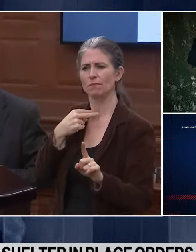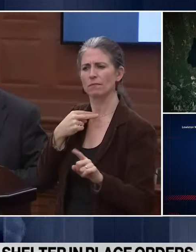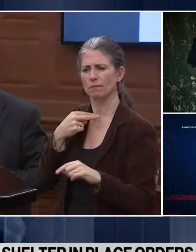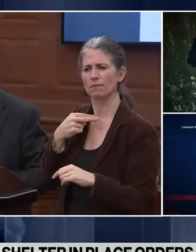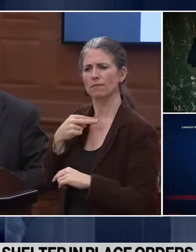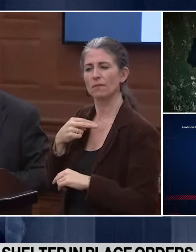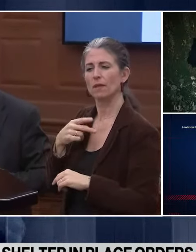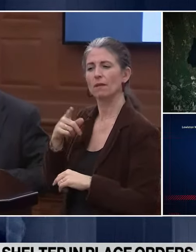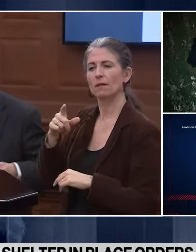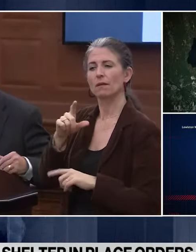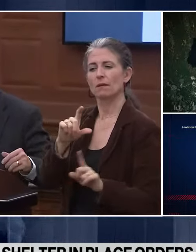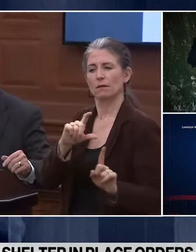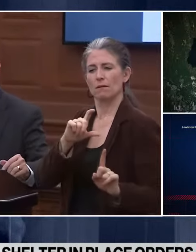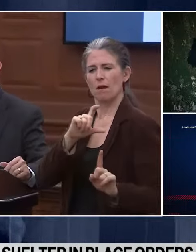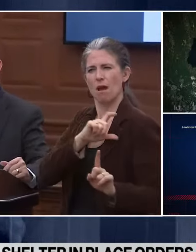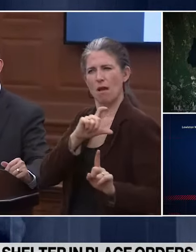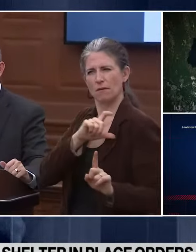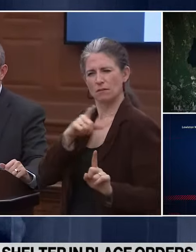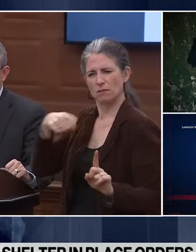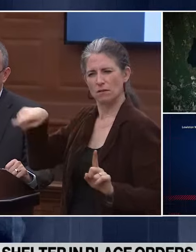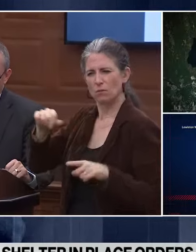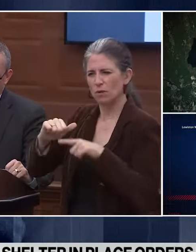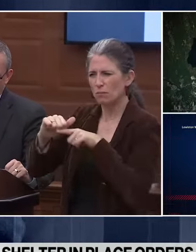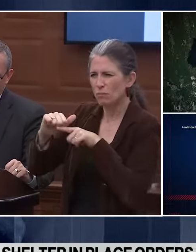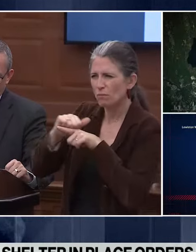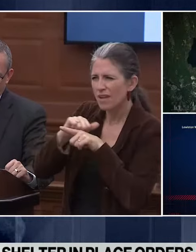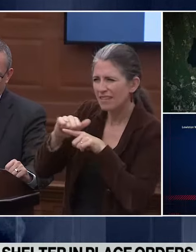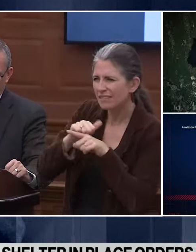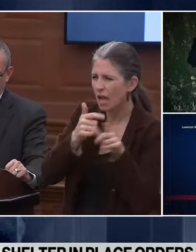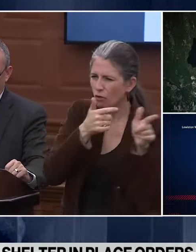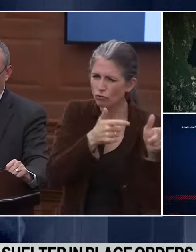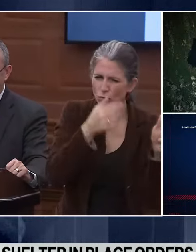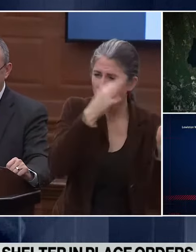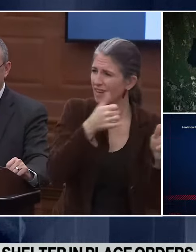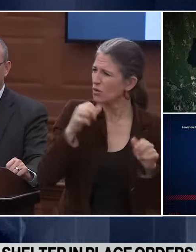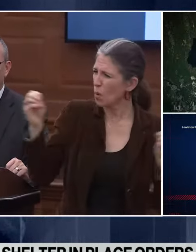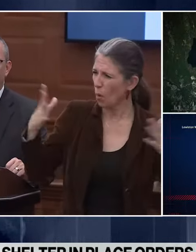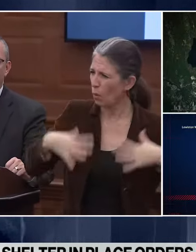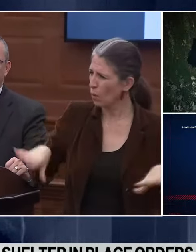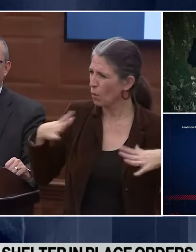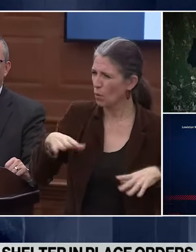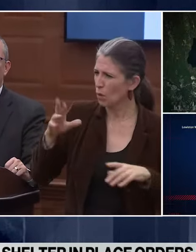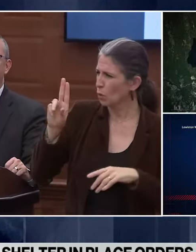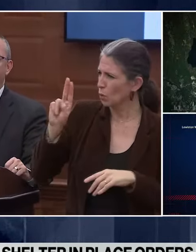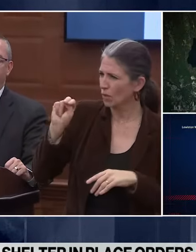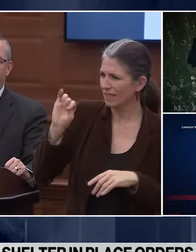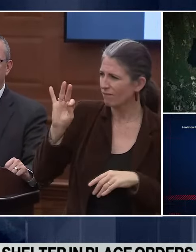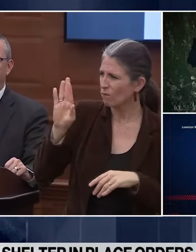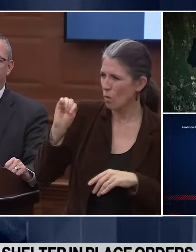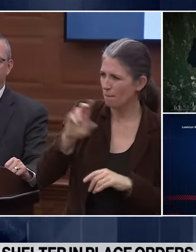SO, YES, SIR. BACK AT THAT TIME, YEAH, FOUR OFFICERS WERE ACTUALLY RIGHT.